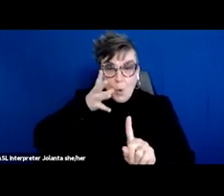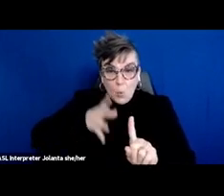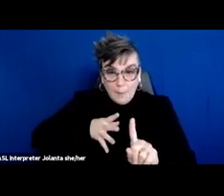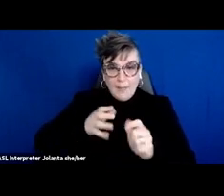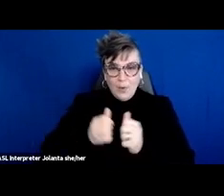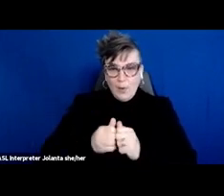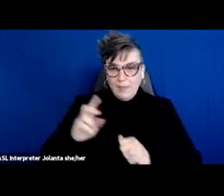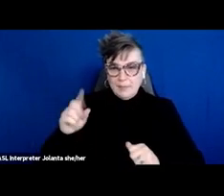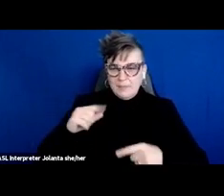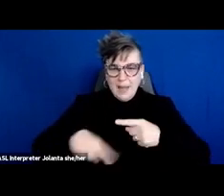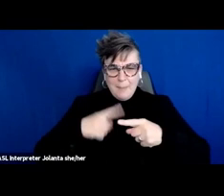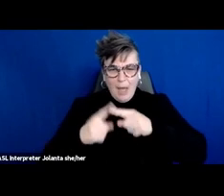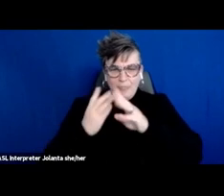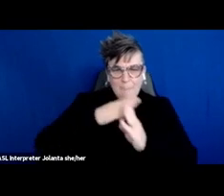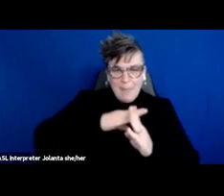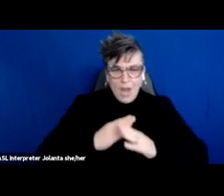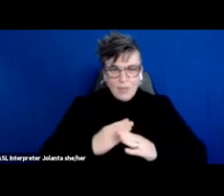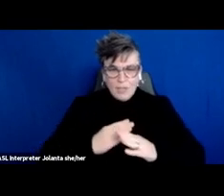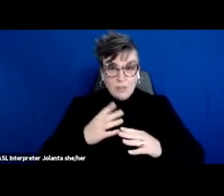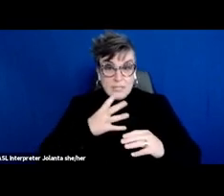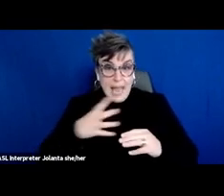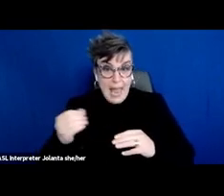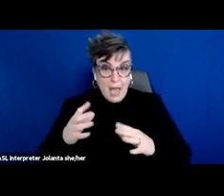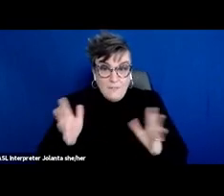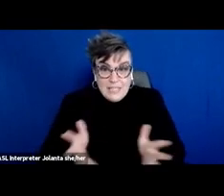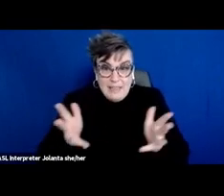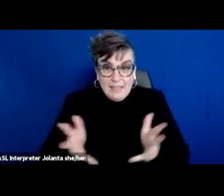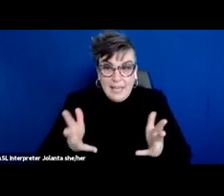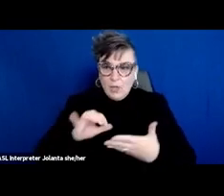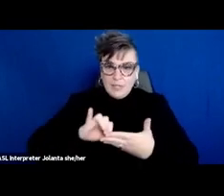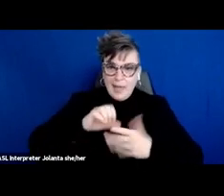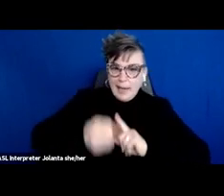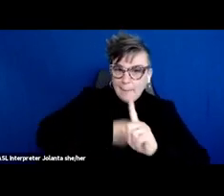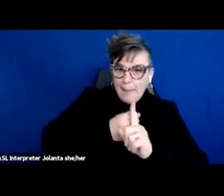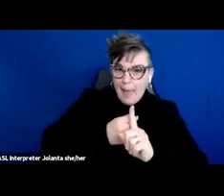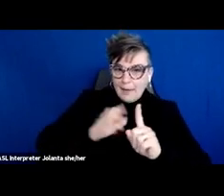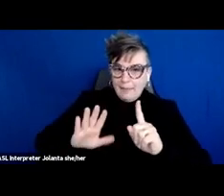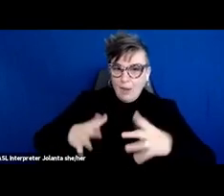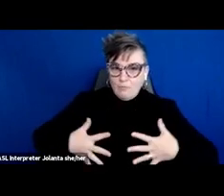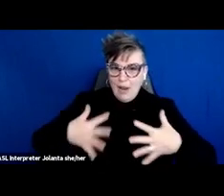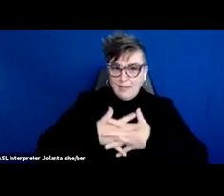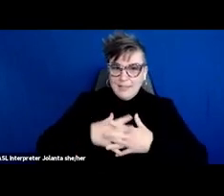about the barriers and facilitators impacting their pregnancy experiences, as well as their